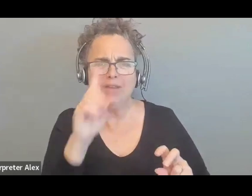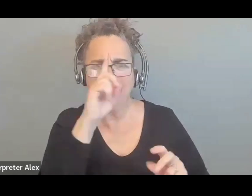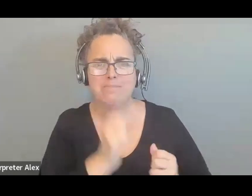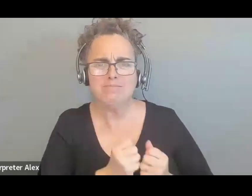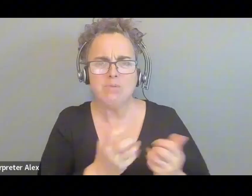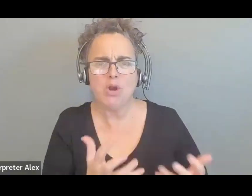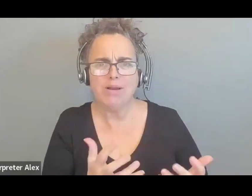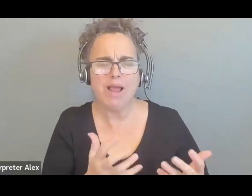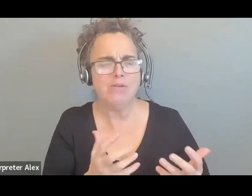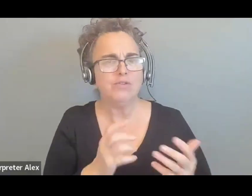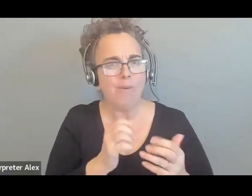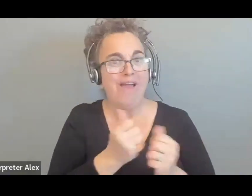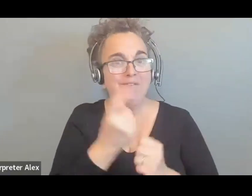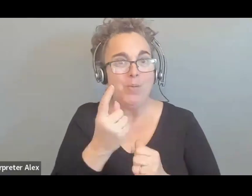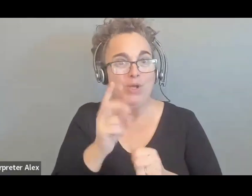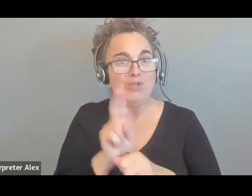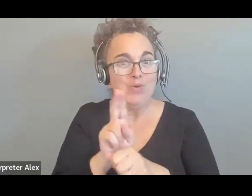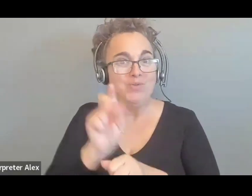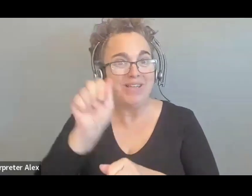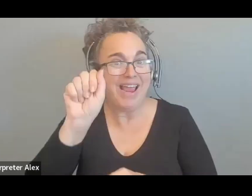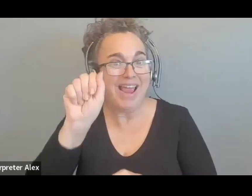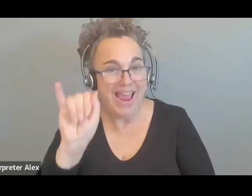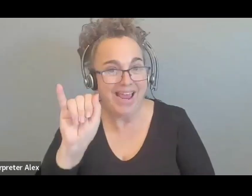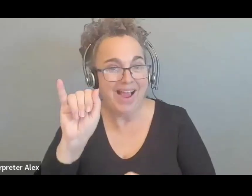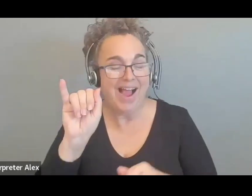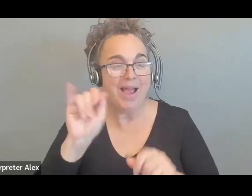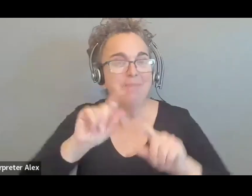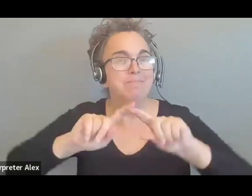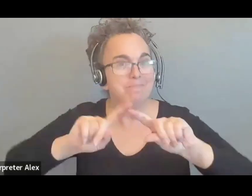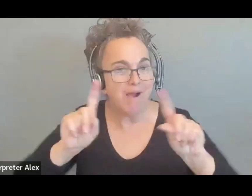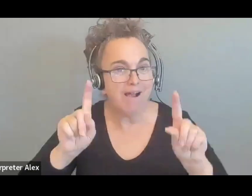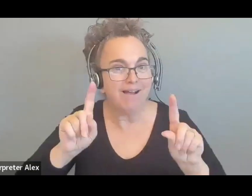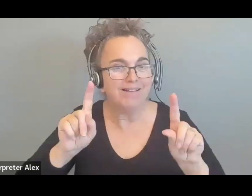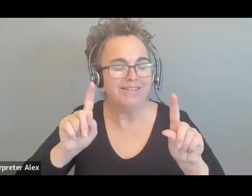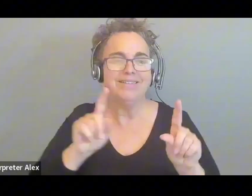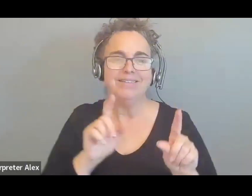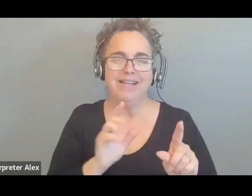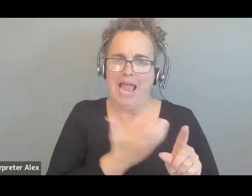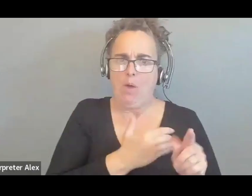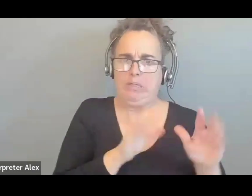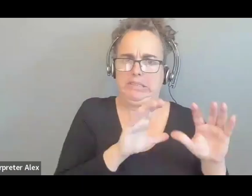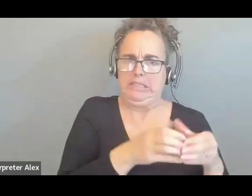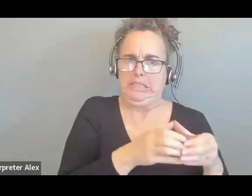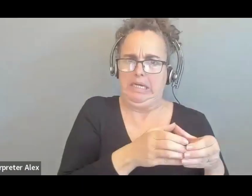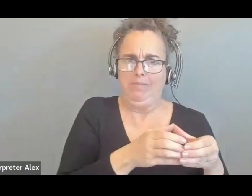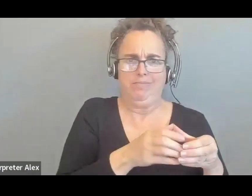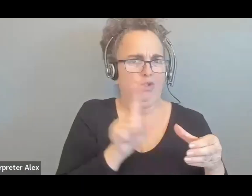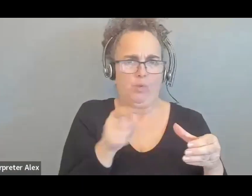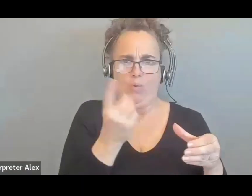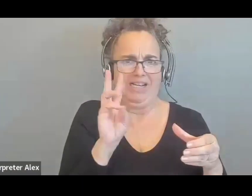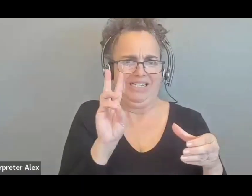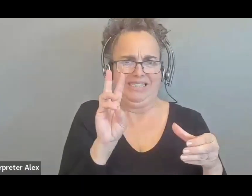to be using AI. Internally, we're a very small team. There's only six of us